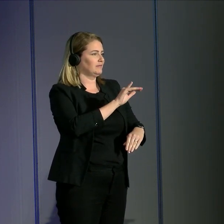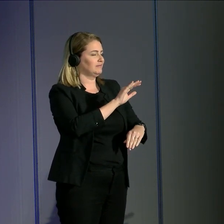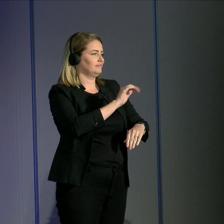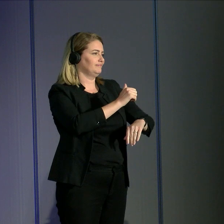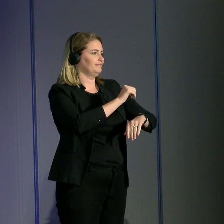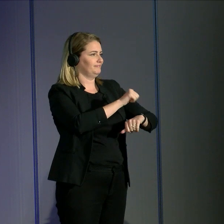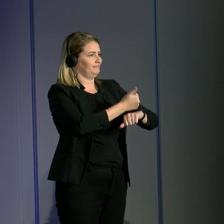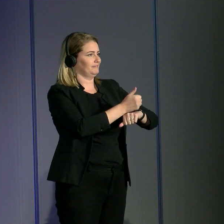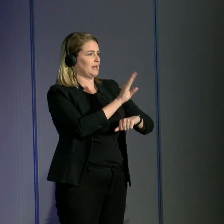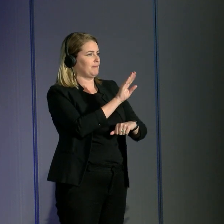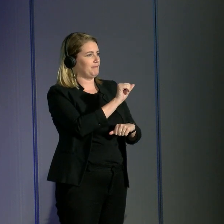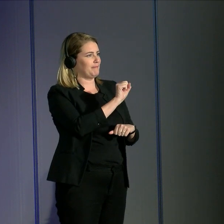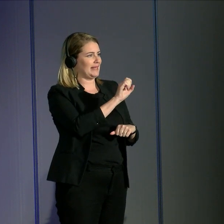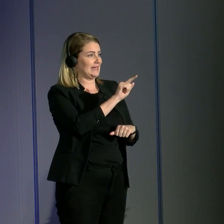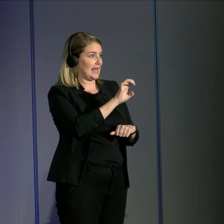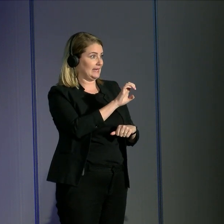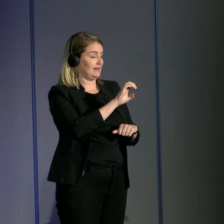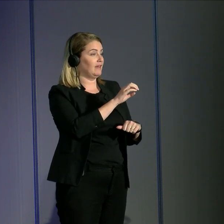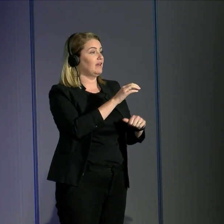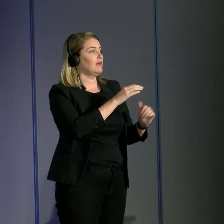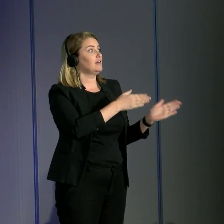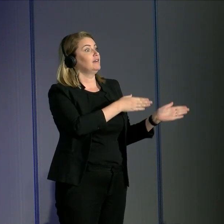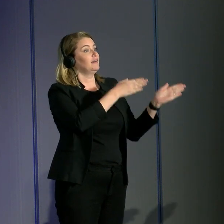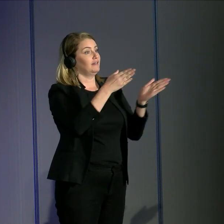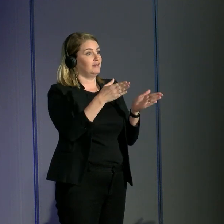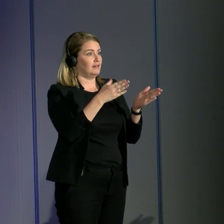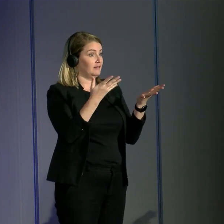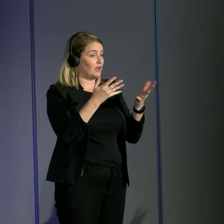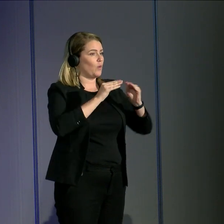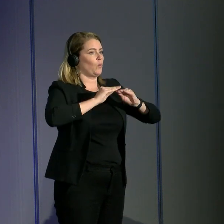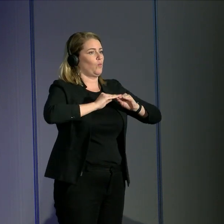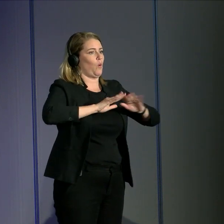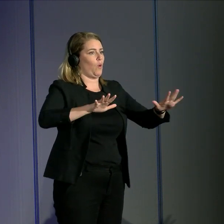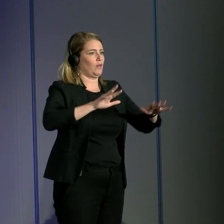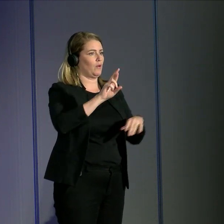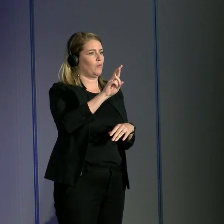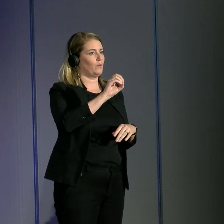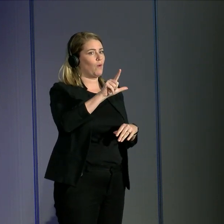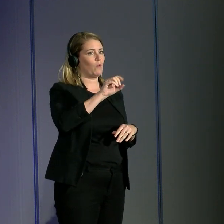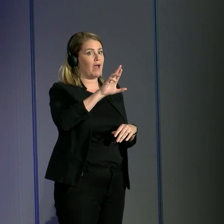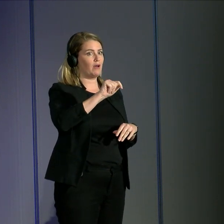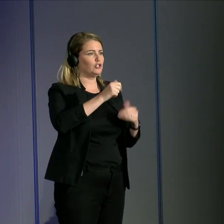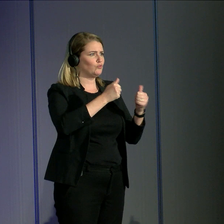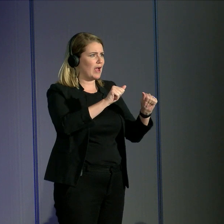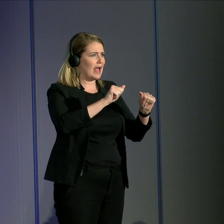And then a rollout to try and get testing across the organization. Okay?